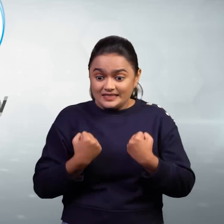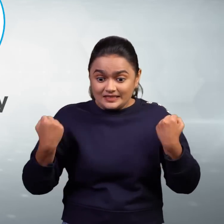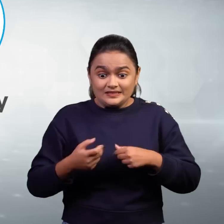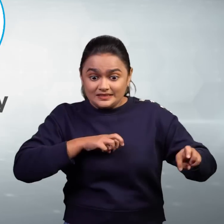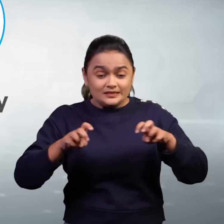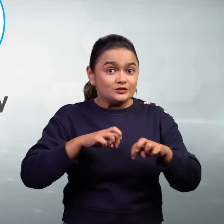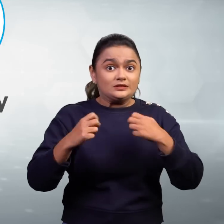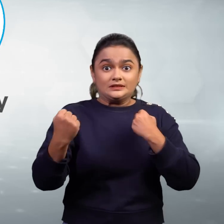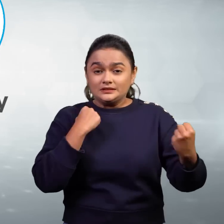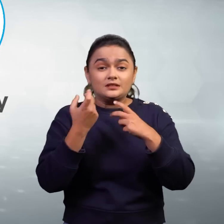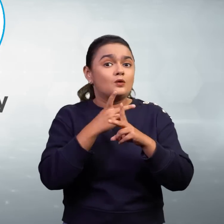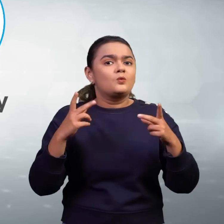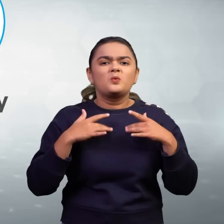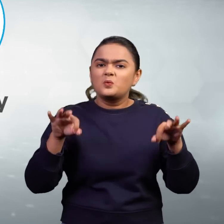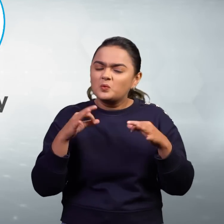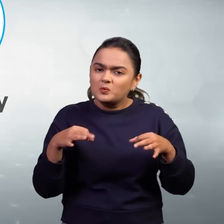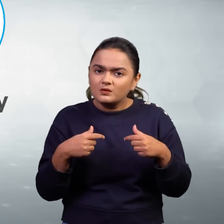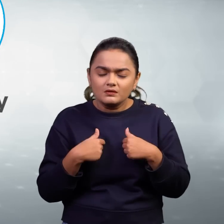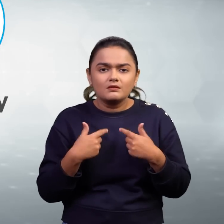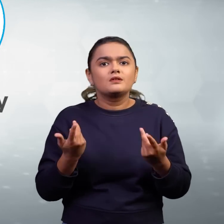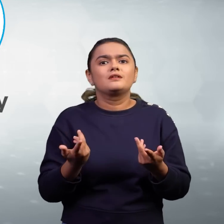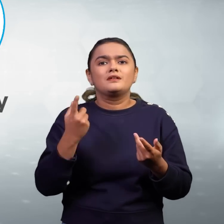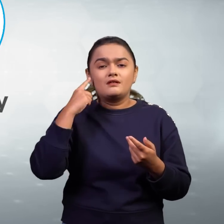There is a lack of physical activity or exercise.